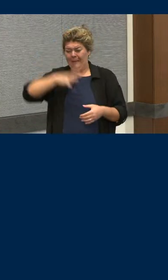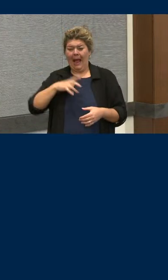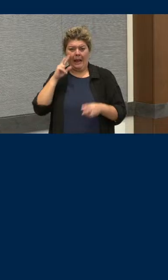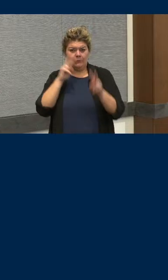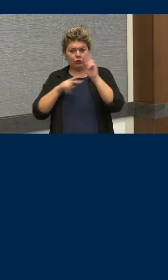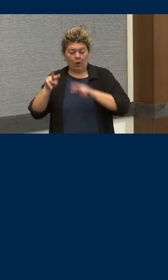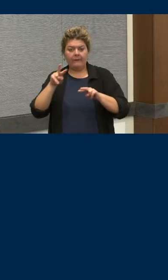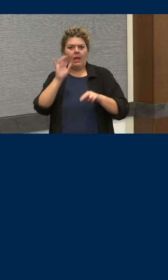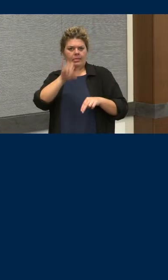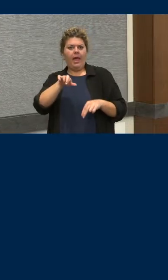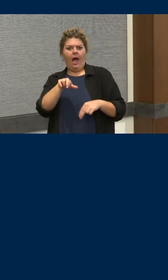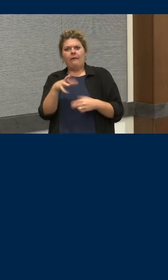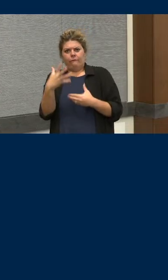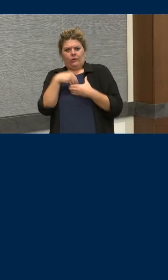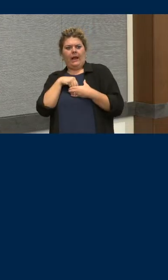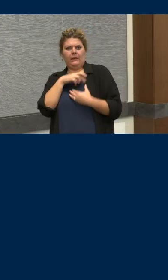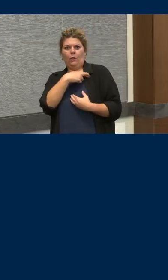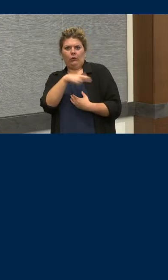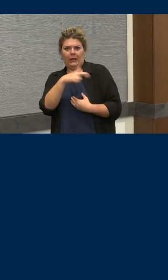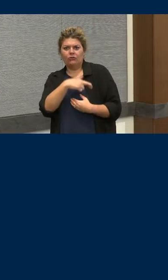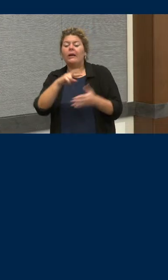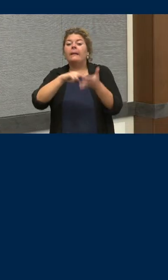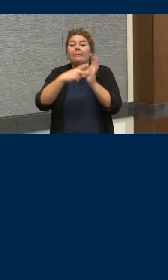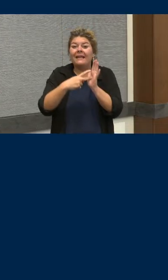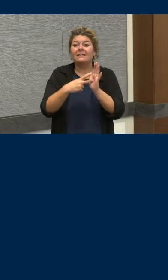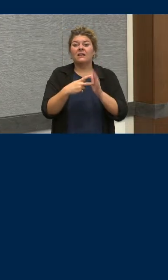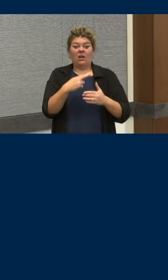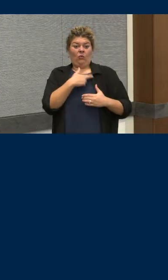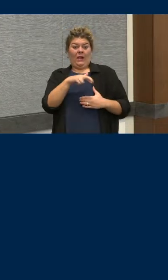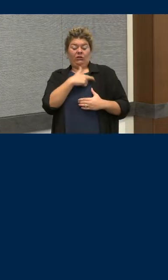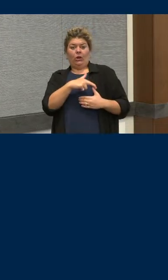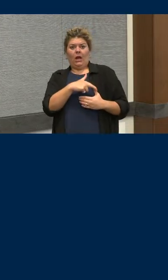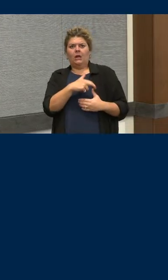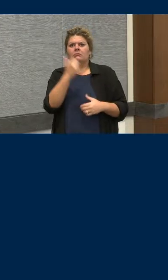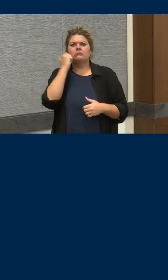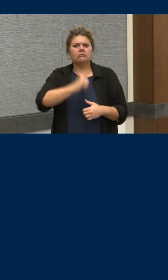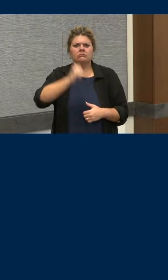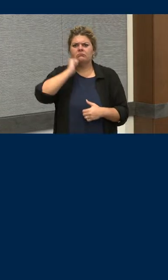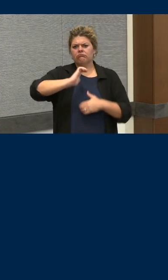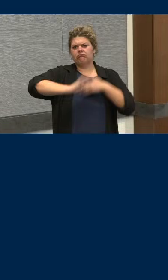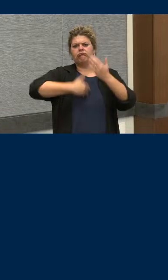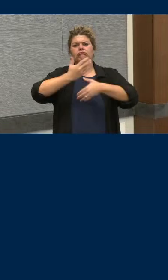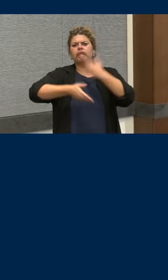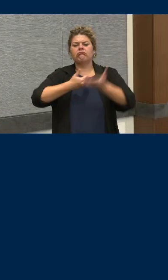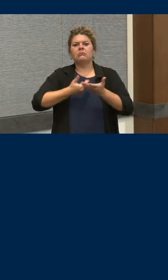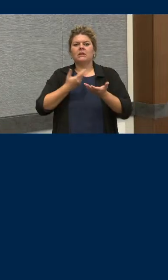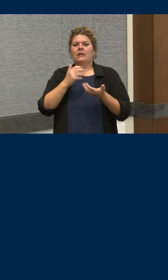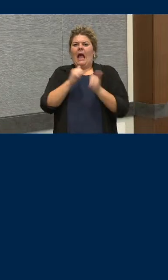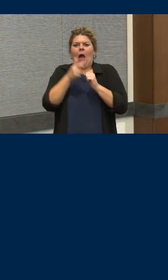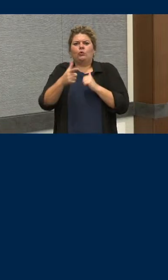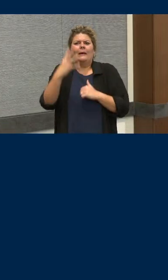it is lived: As human beings encounter,